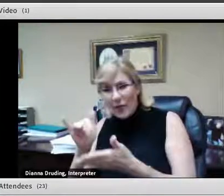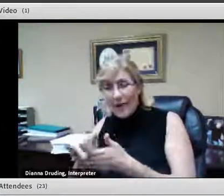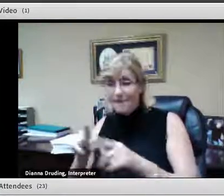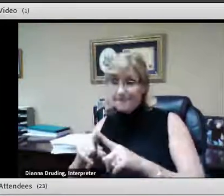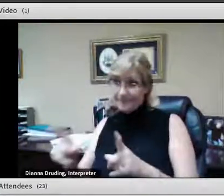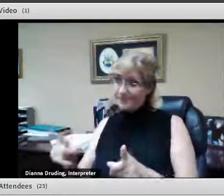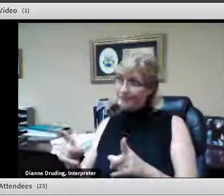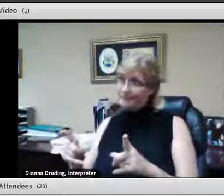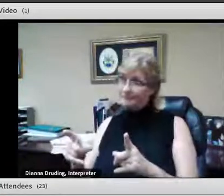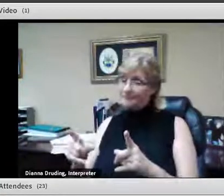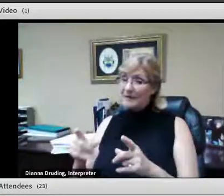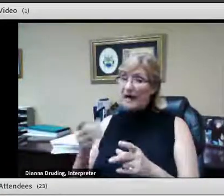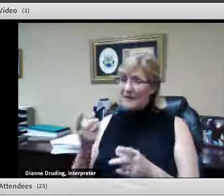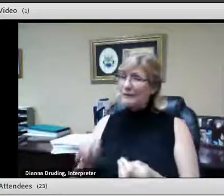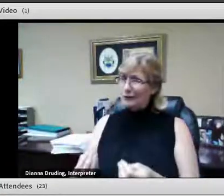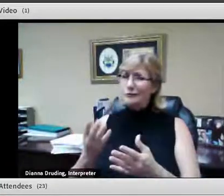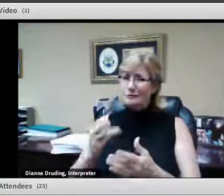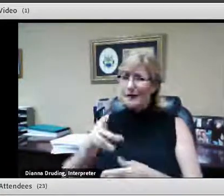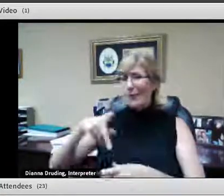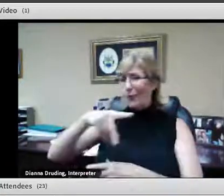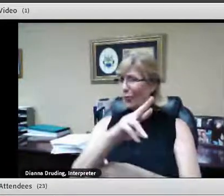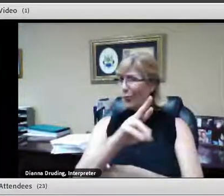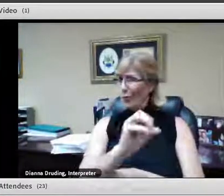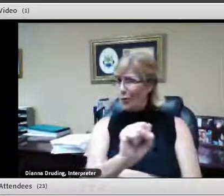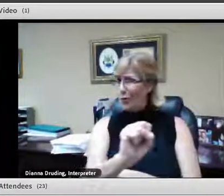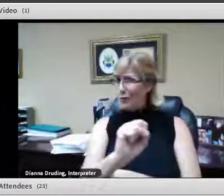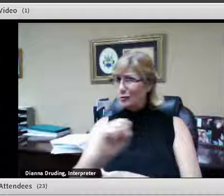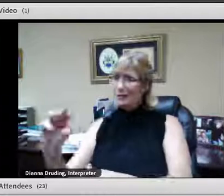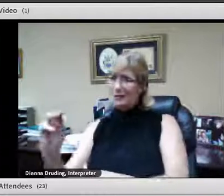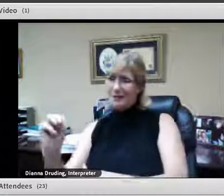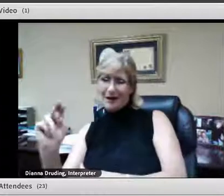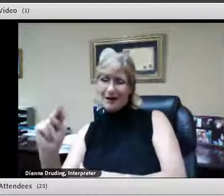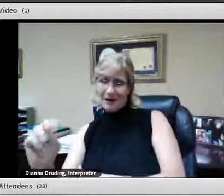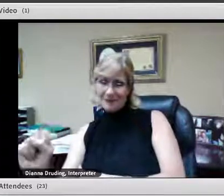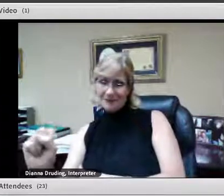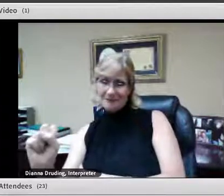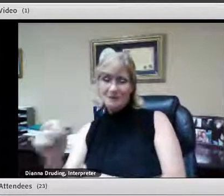There's definitely pros and cons to competition. What I really like about competition